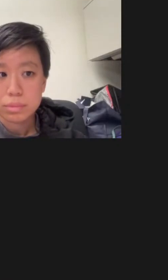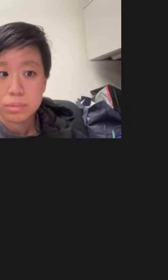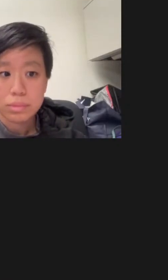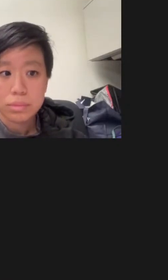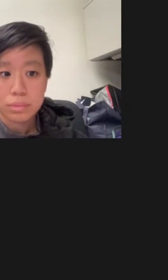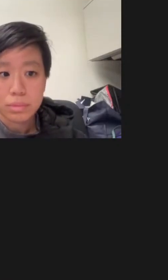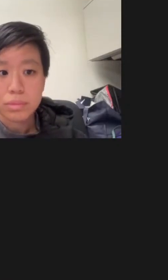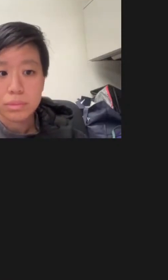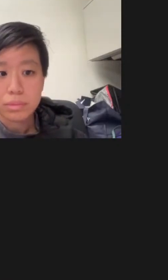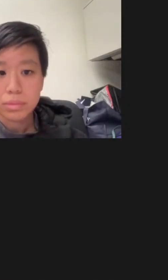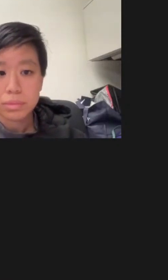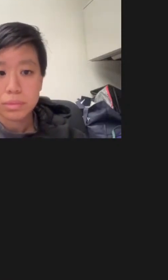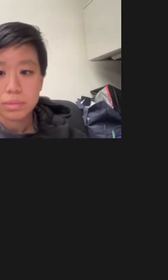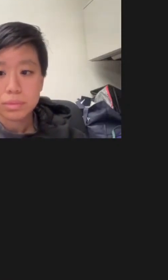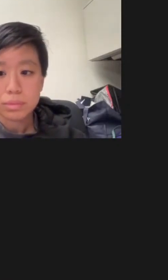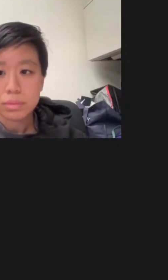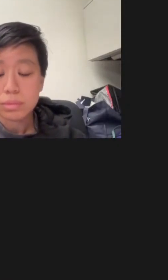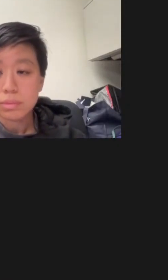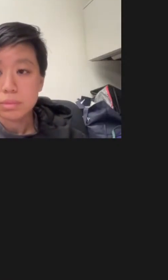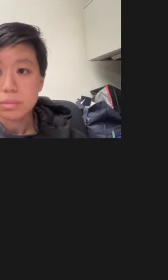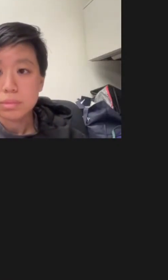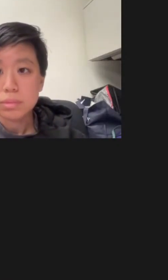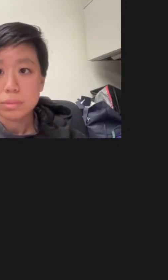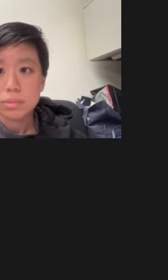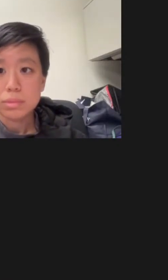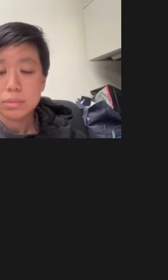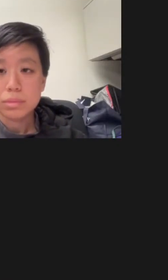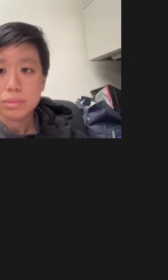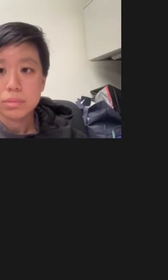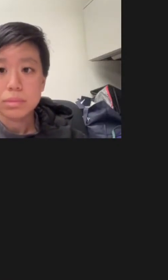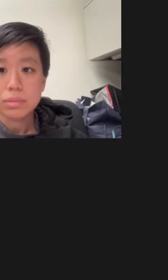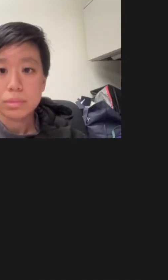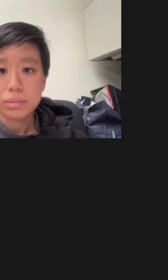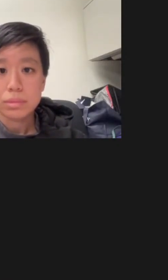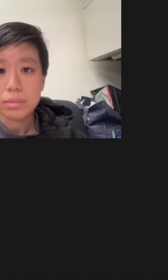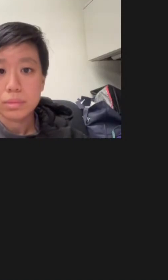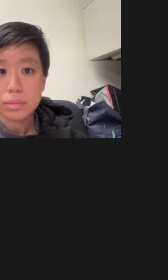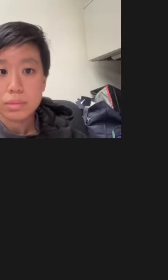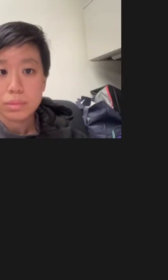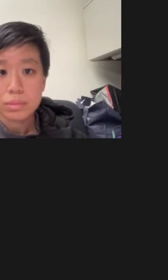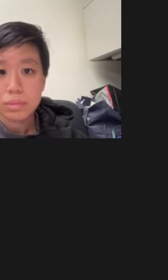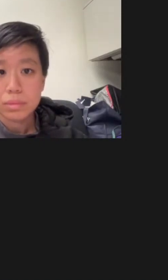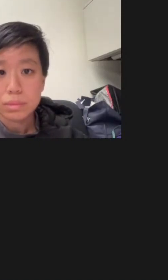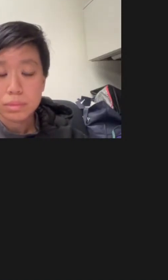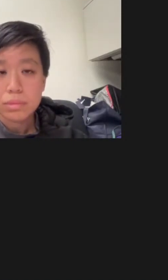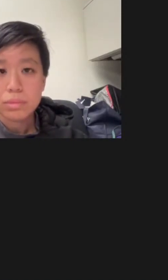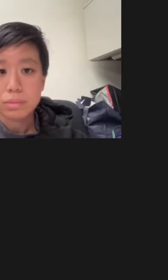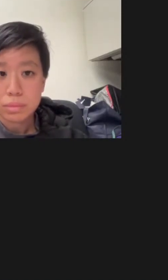There is really a big need for the medical community to be more educated,